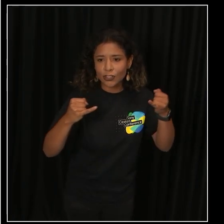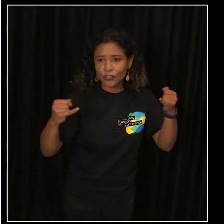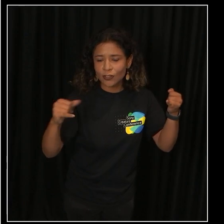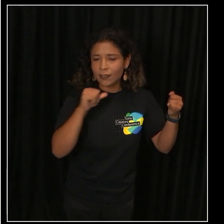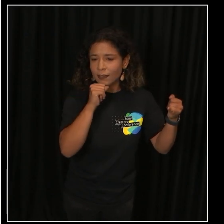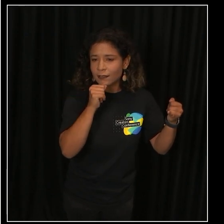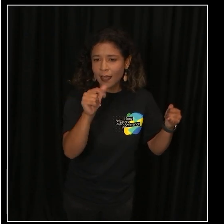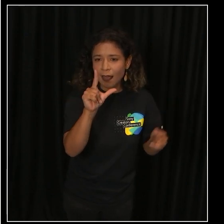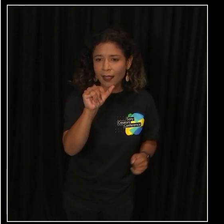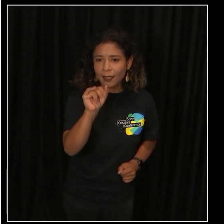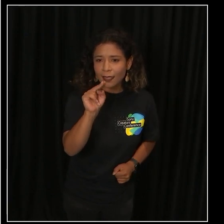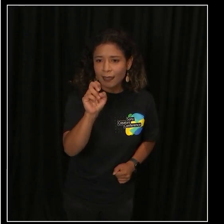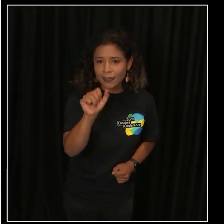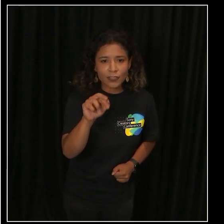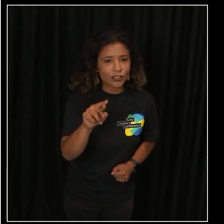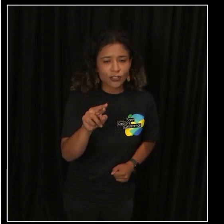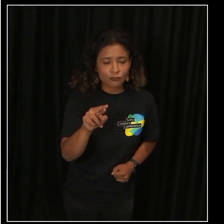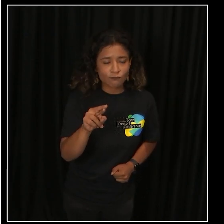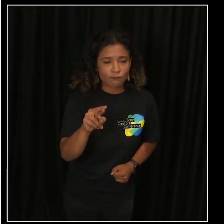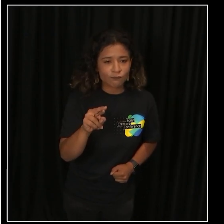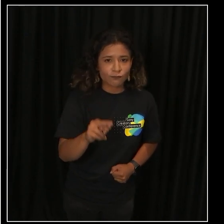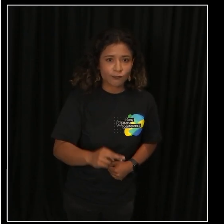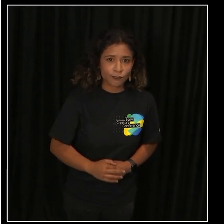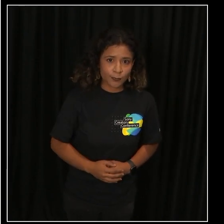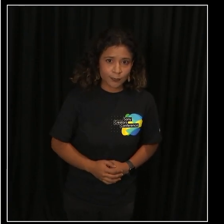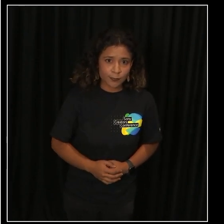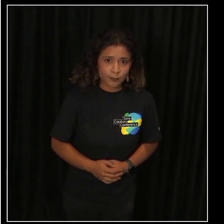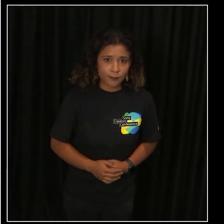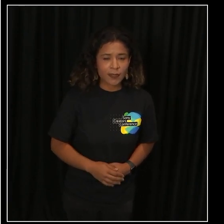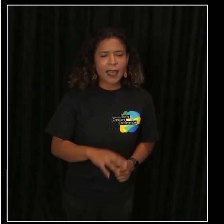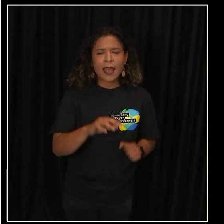Next, how do in represent the weather changes in Look-up Tables?